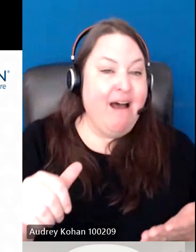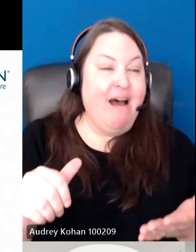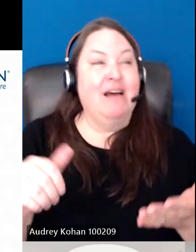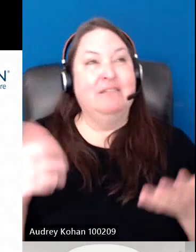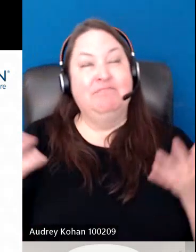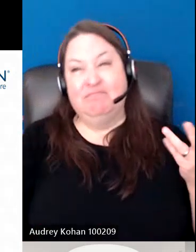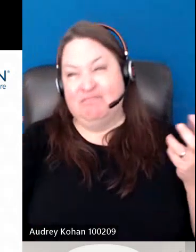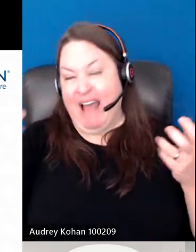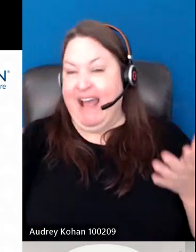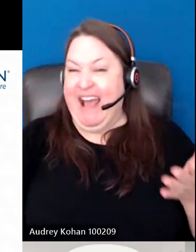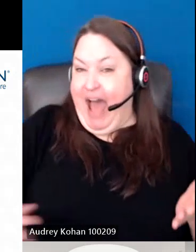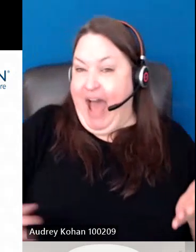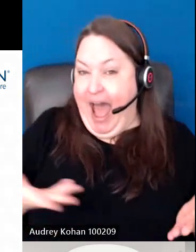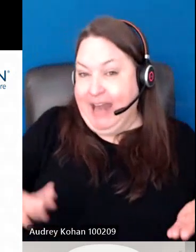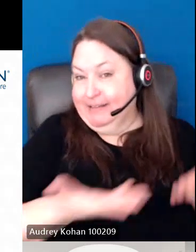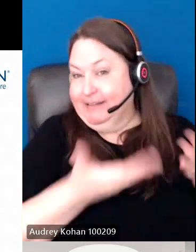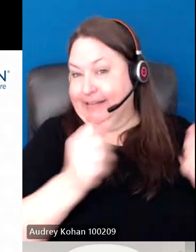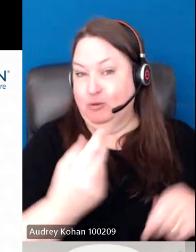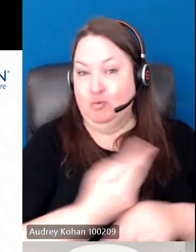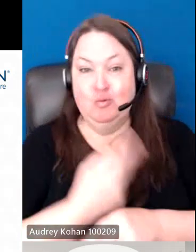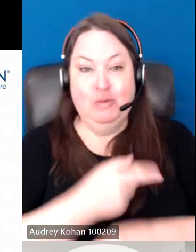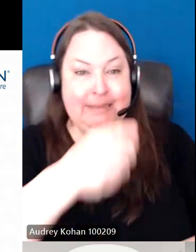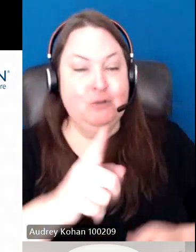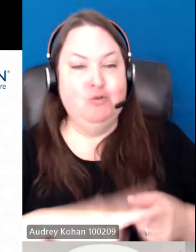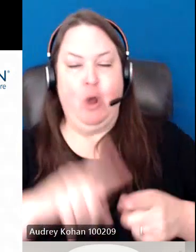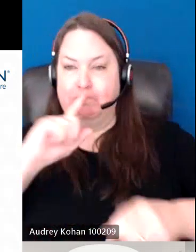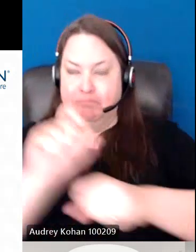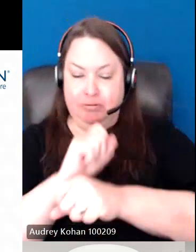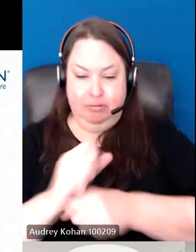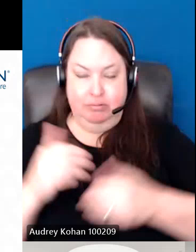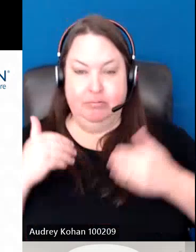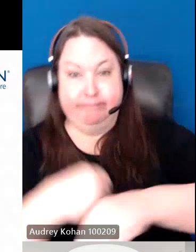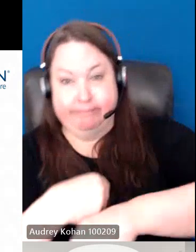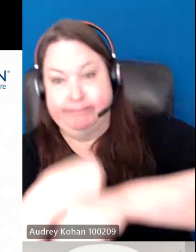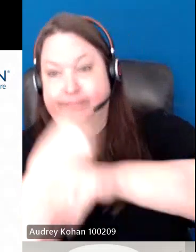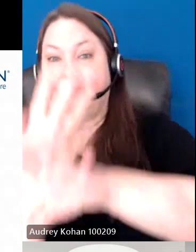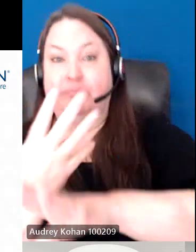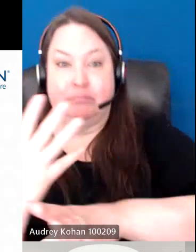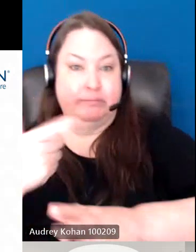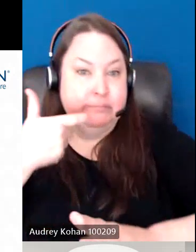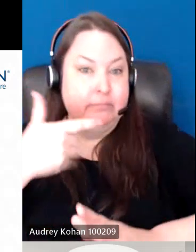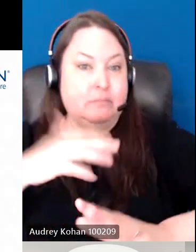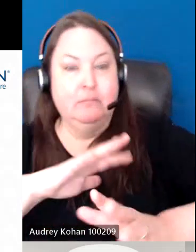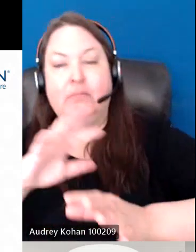invited to use tella Health to the actual use of it the the considerations around language